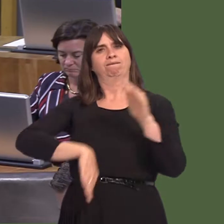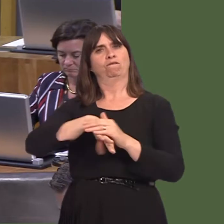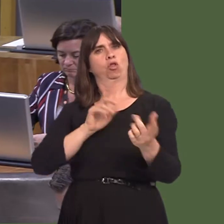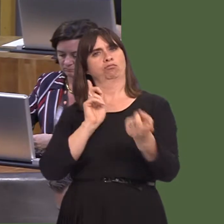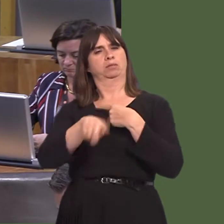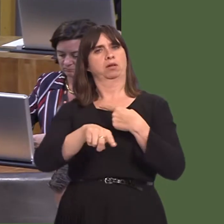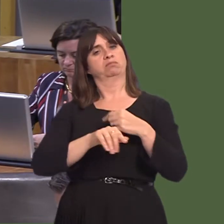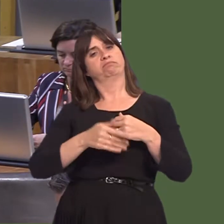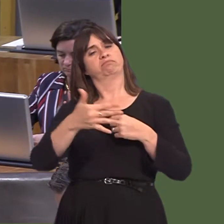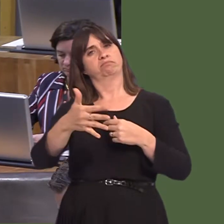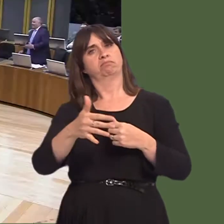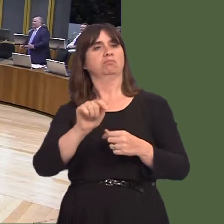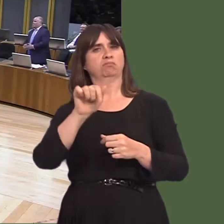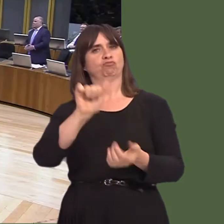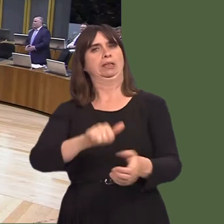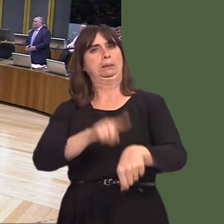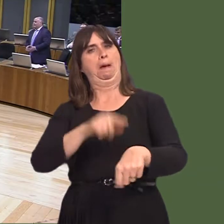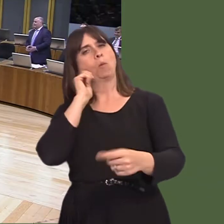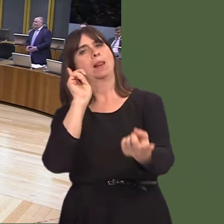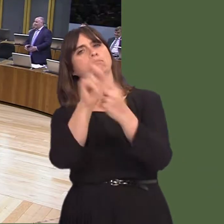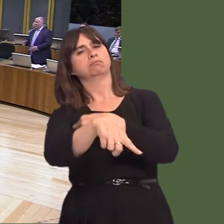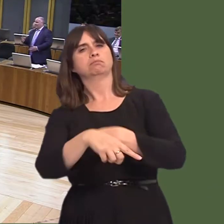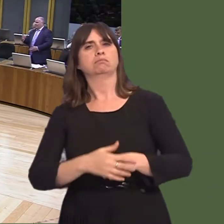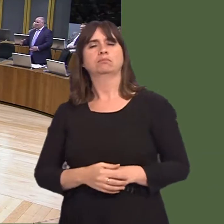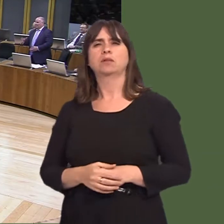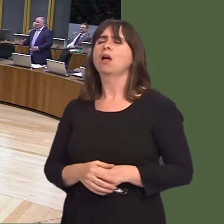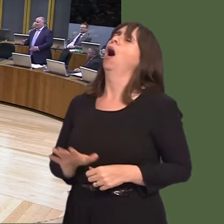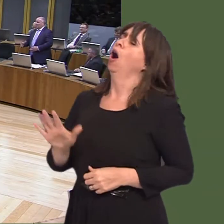Andrew RT Davies AM: And I fully accept that, First Minister, but I note the Government